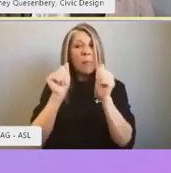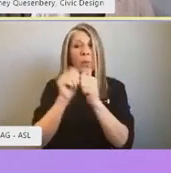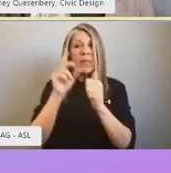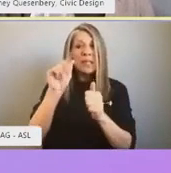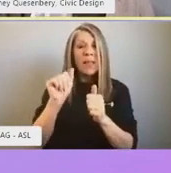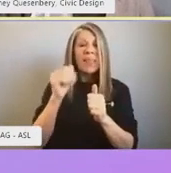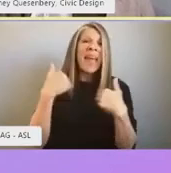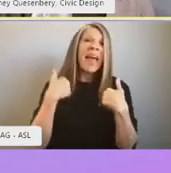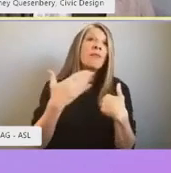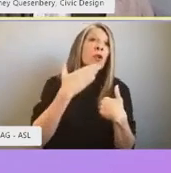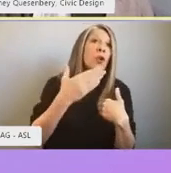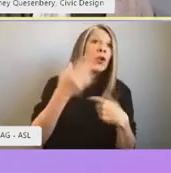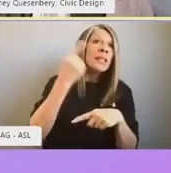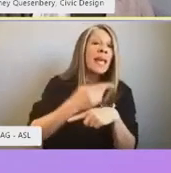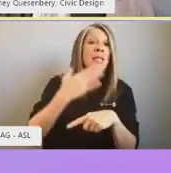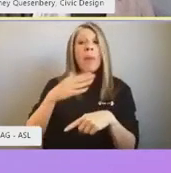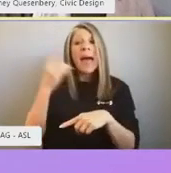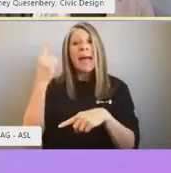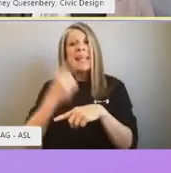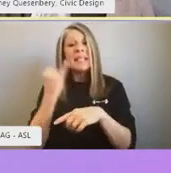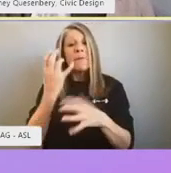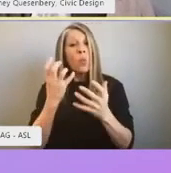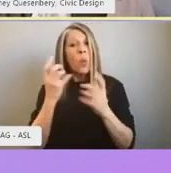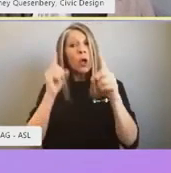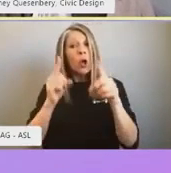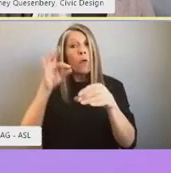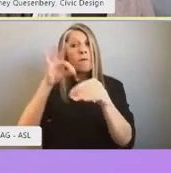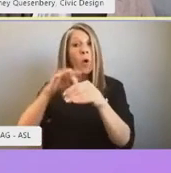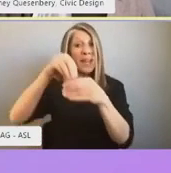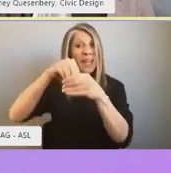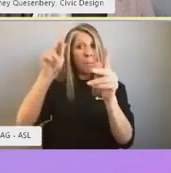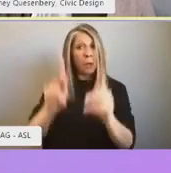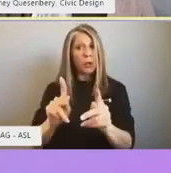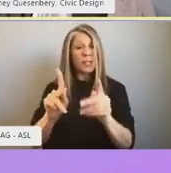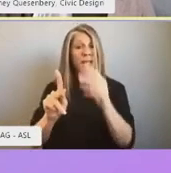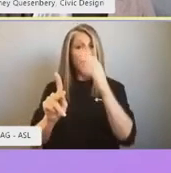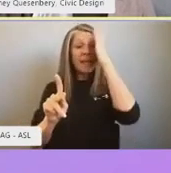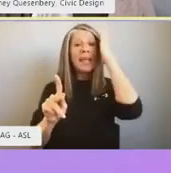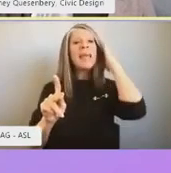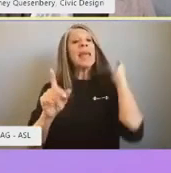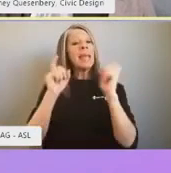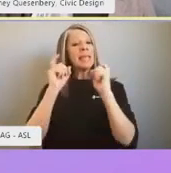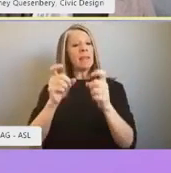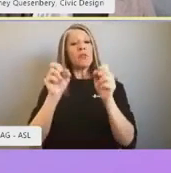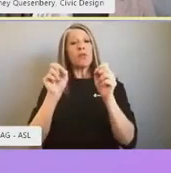voting. I think this is really important for many people, but especially people with disabilities who have